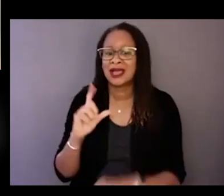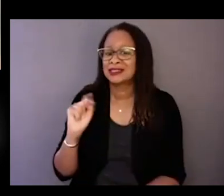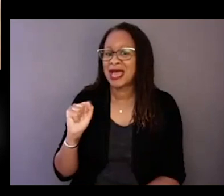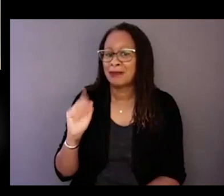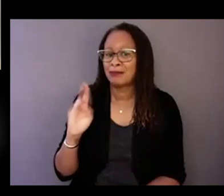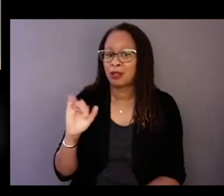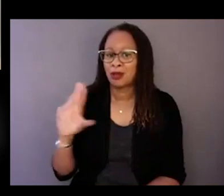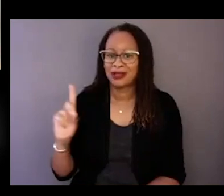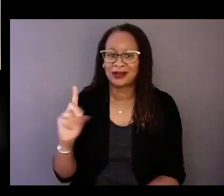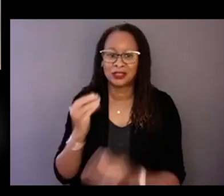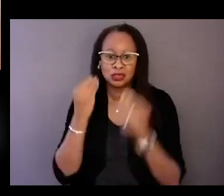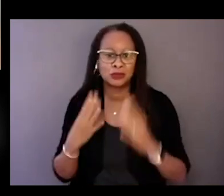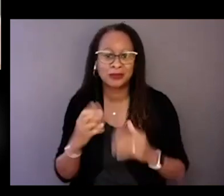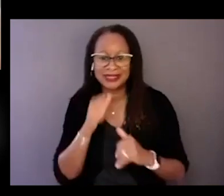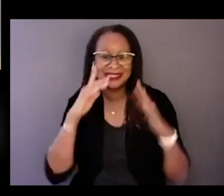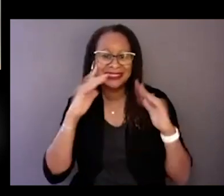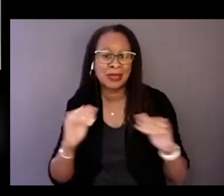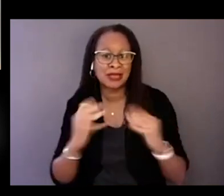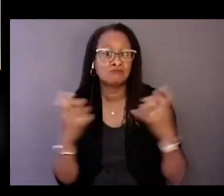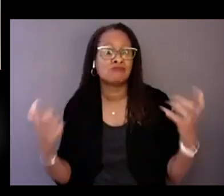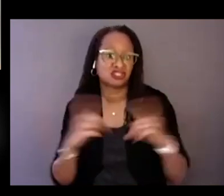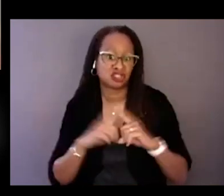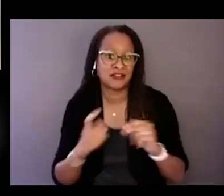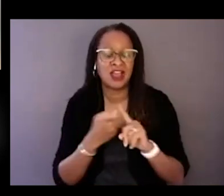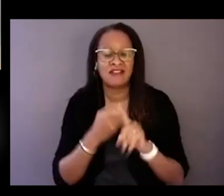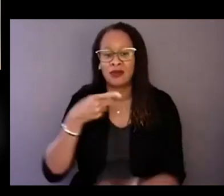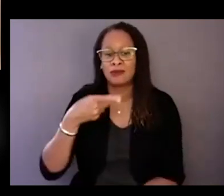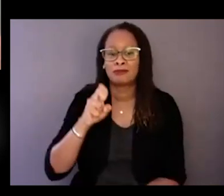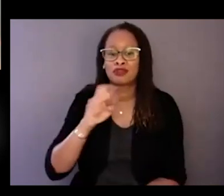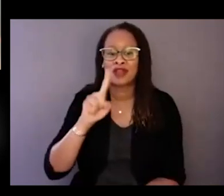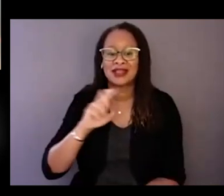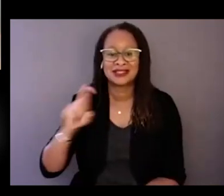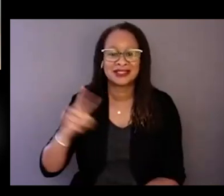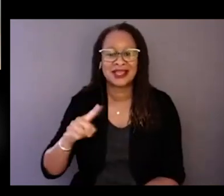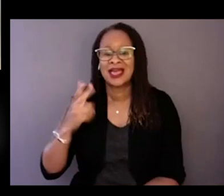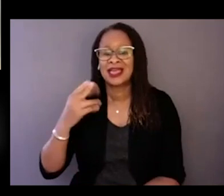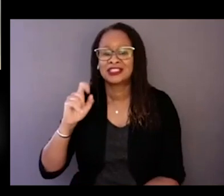So I didn't expect much from Perez Hilton or TMZ or those websites of paparazzi,